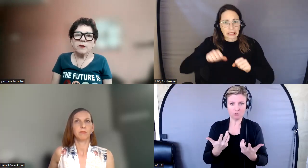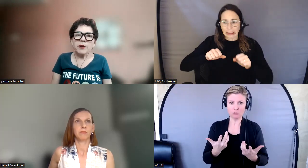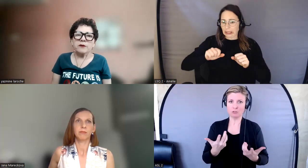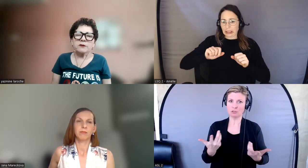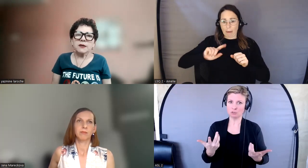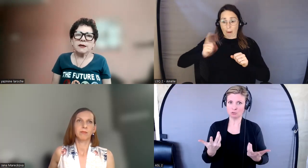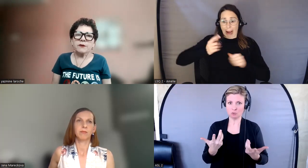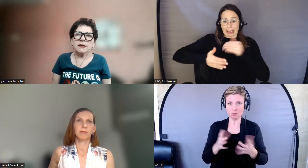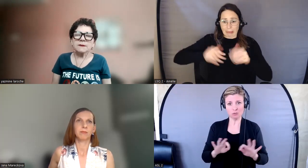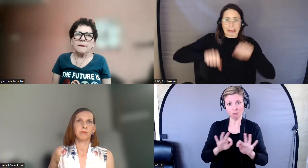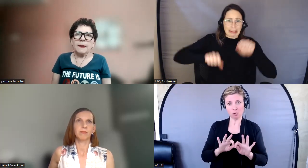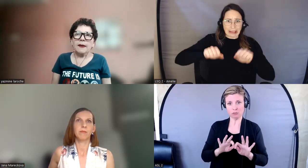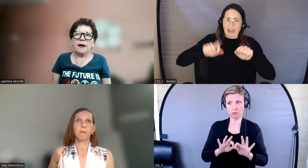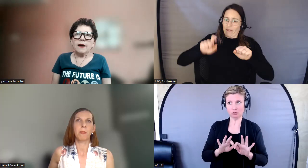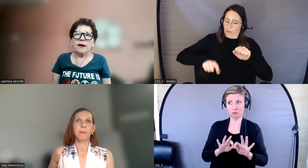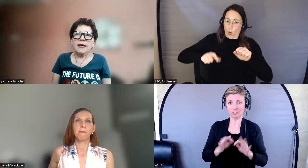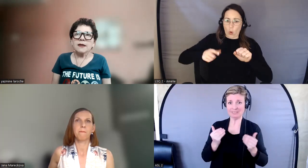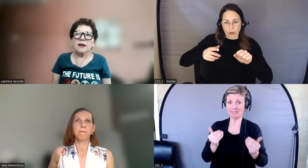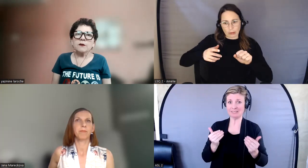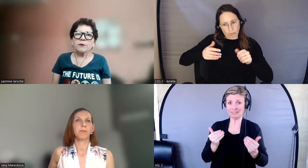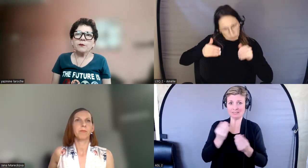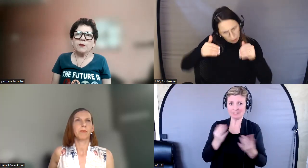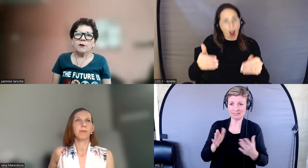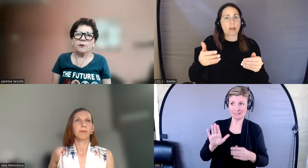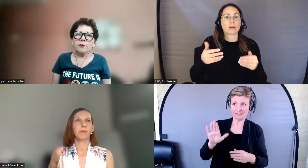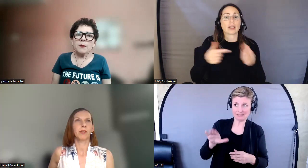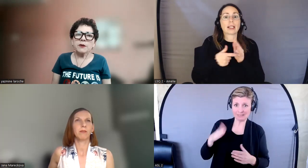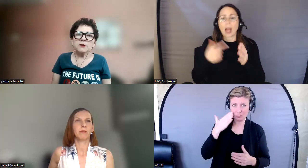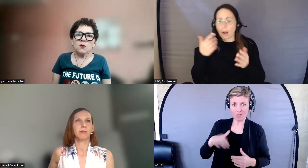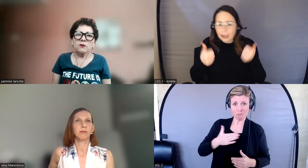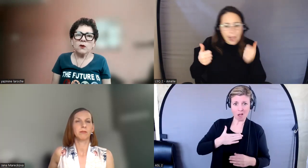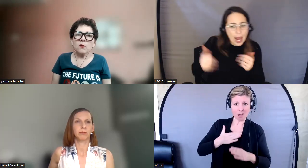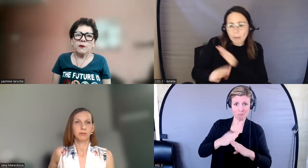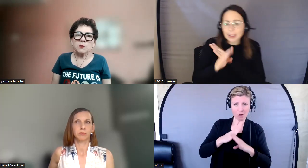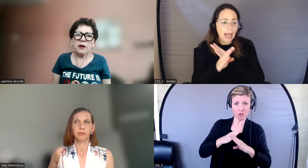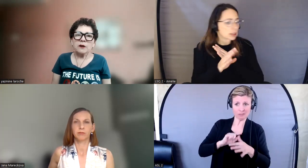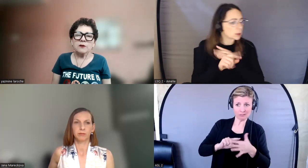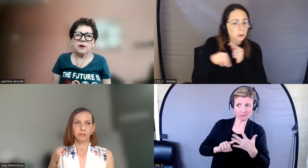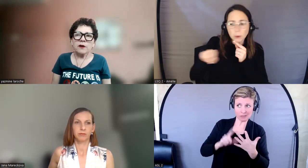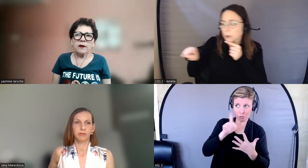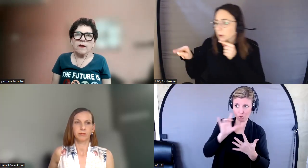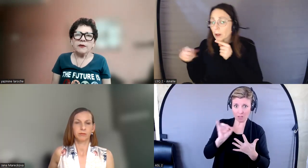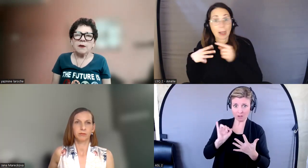the barriers that I face again if if people don't know what those barriers are they may